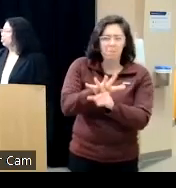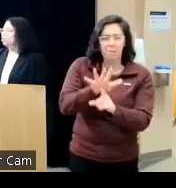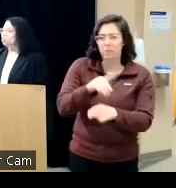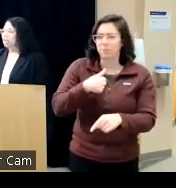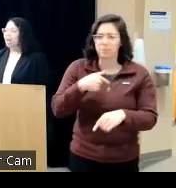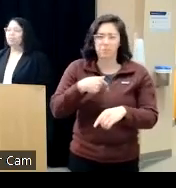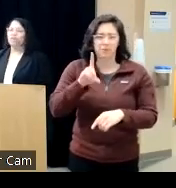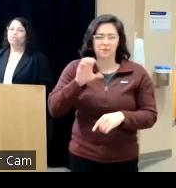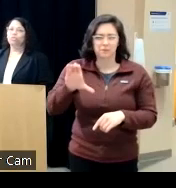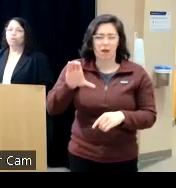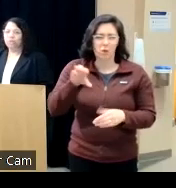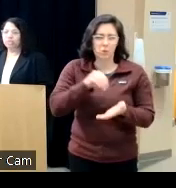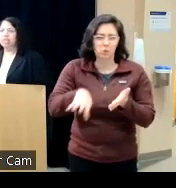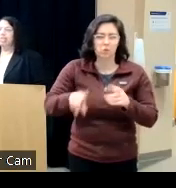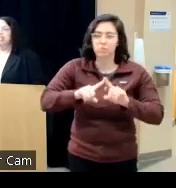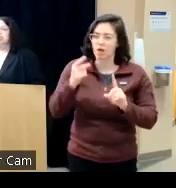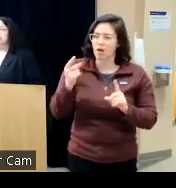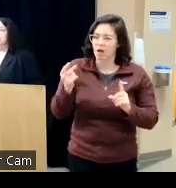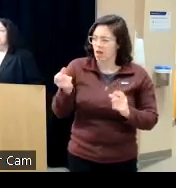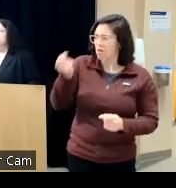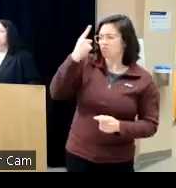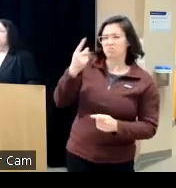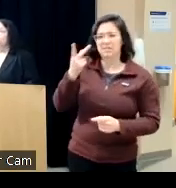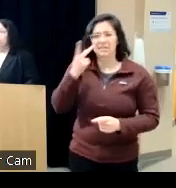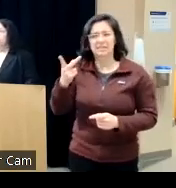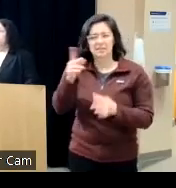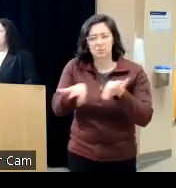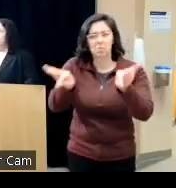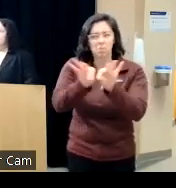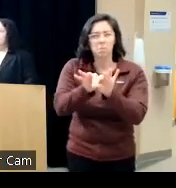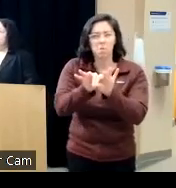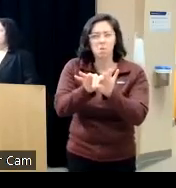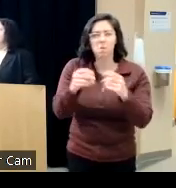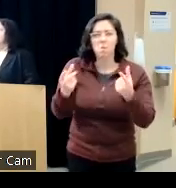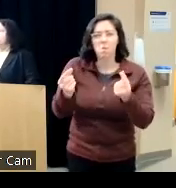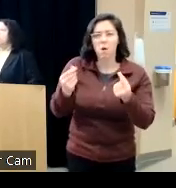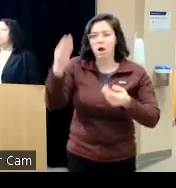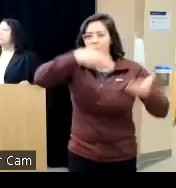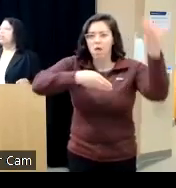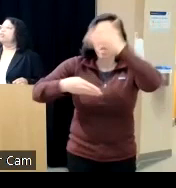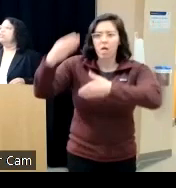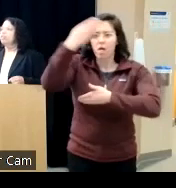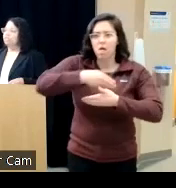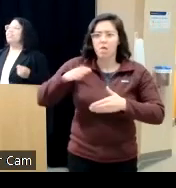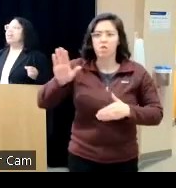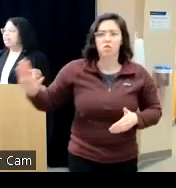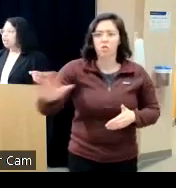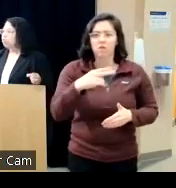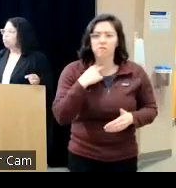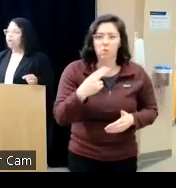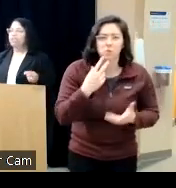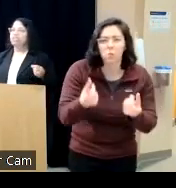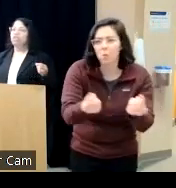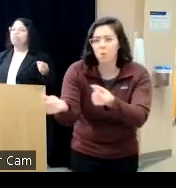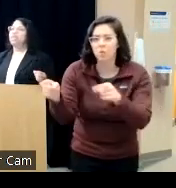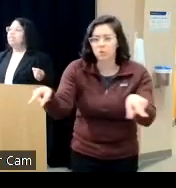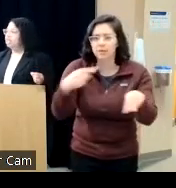doctoral student but I felt it was important to see what our invisible voices saying what is the